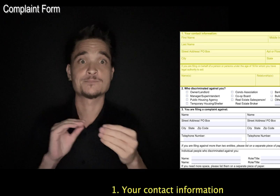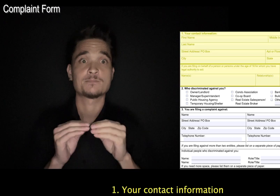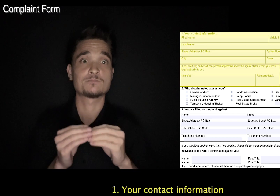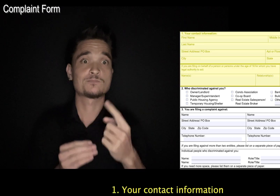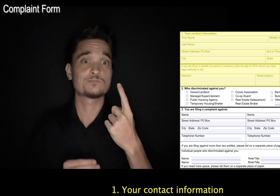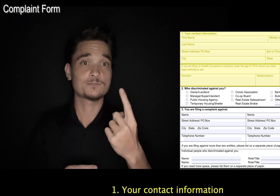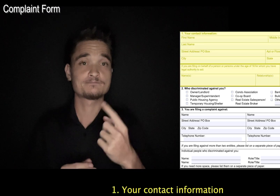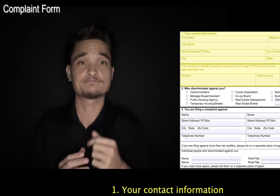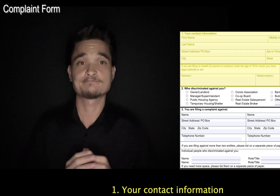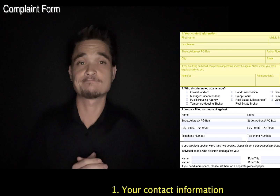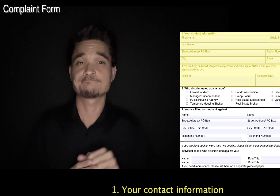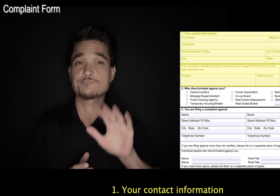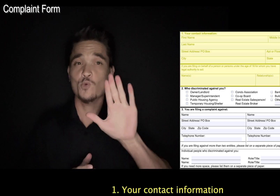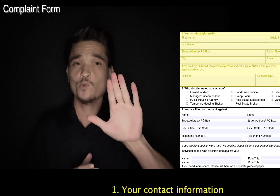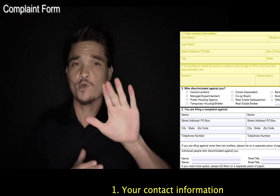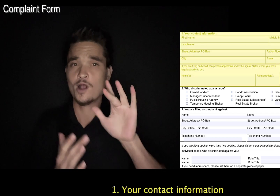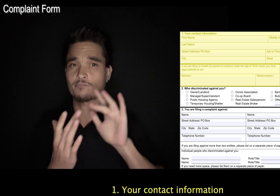1. Your contact information